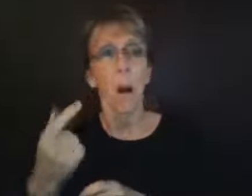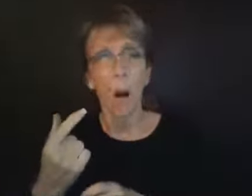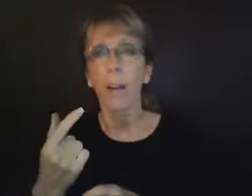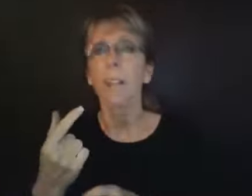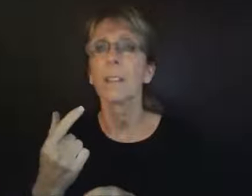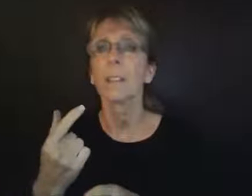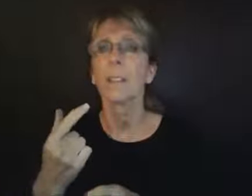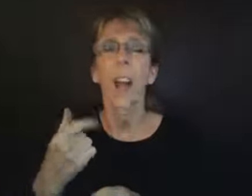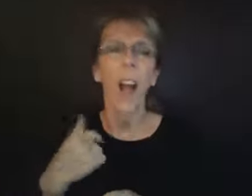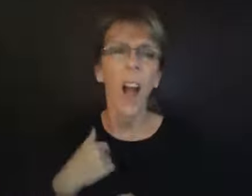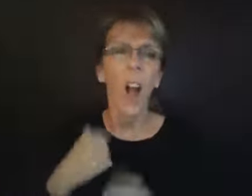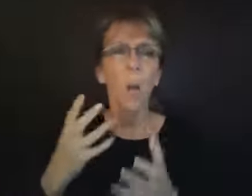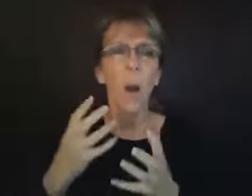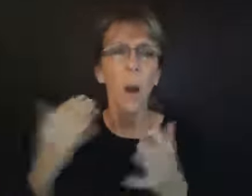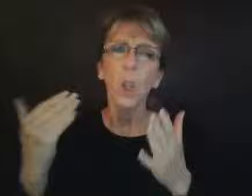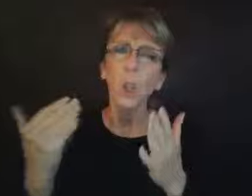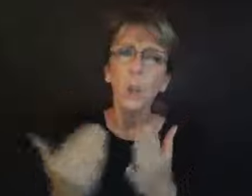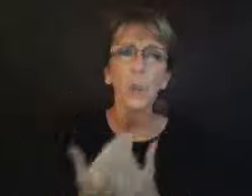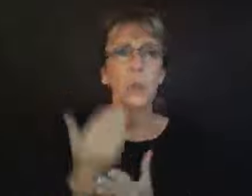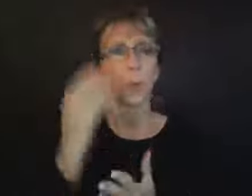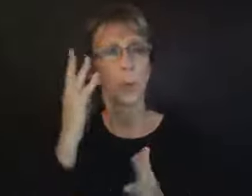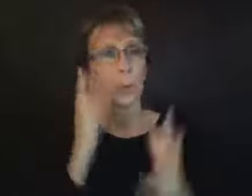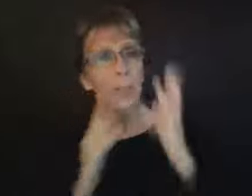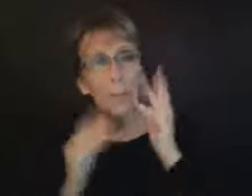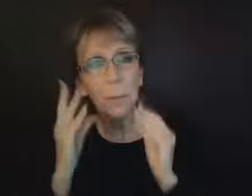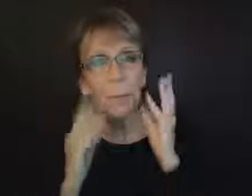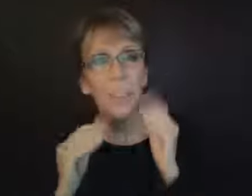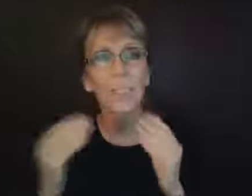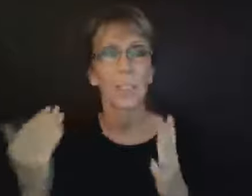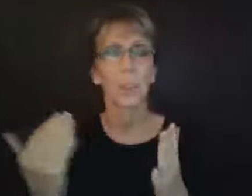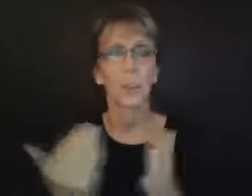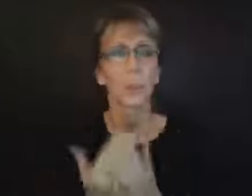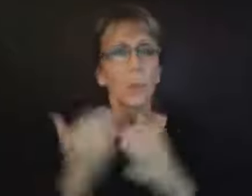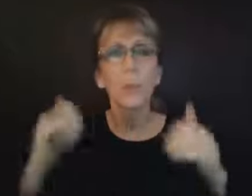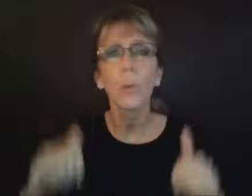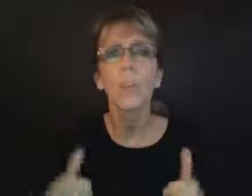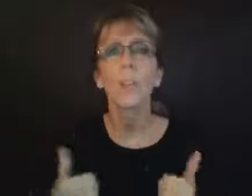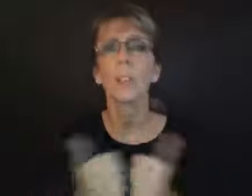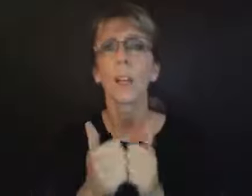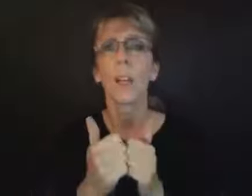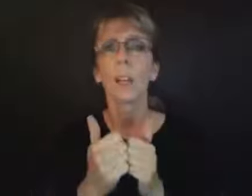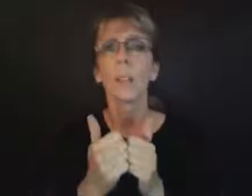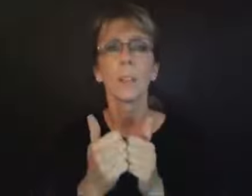seeking new experiences, new challenges.